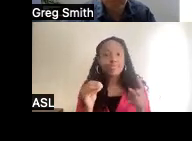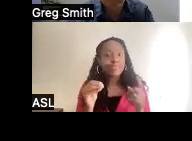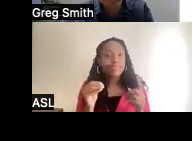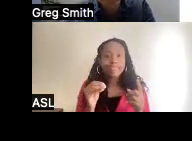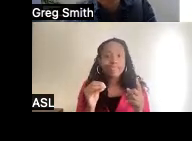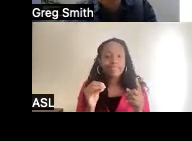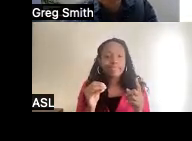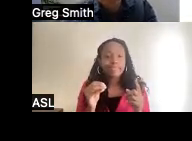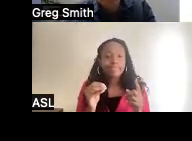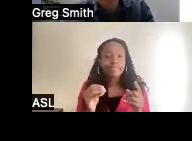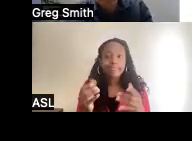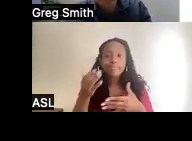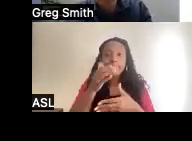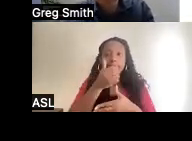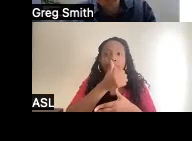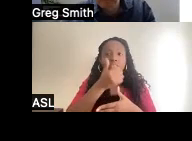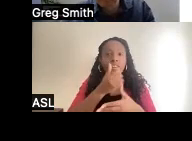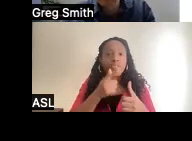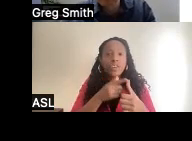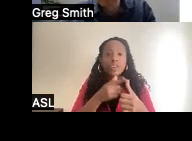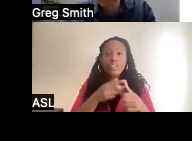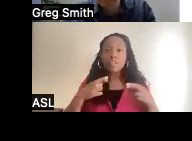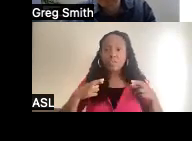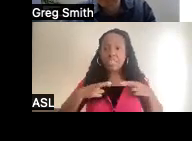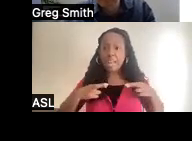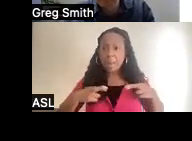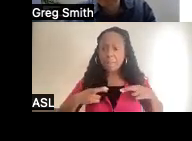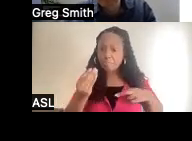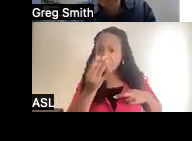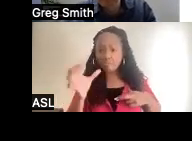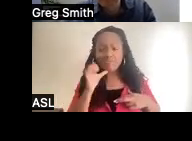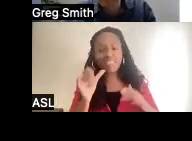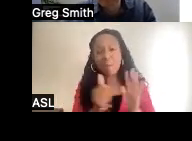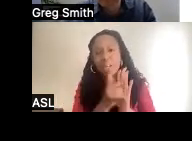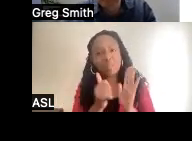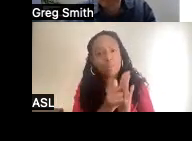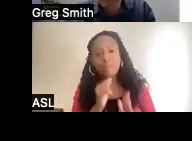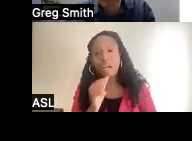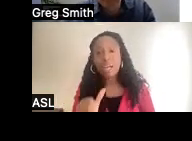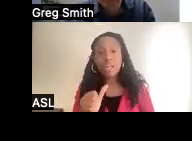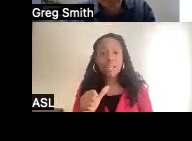to cover is that the fact that retirement is not impossible and that the special needs planning can